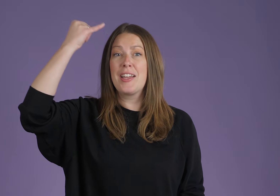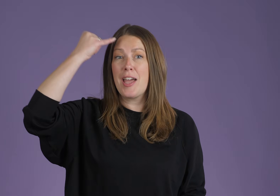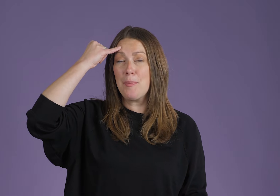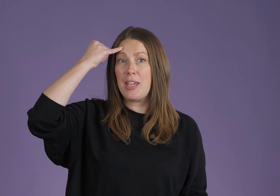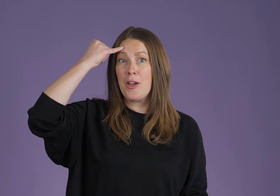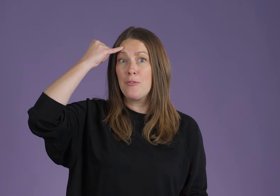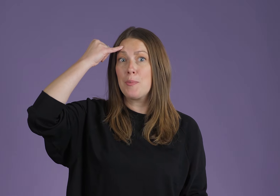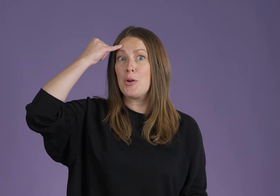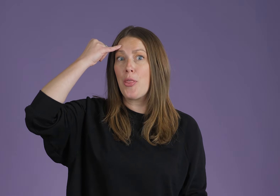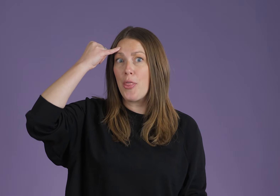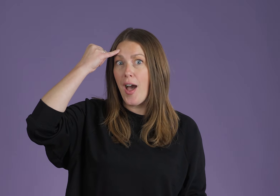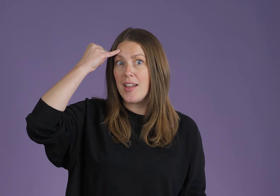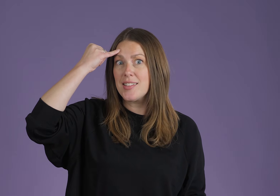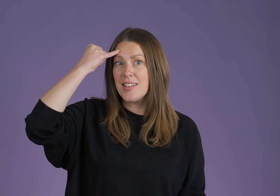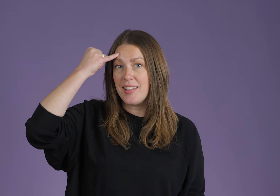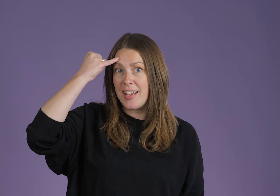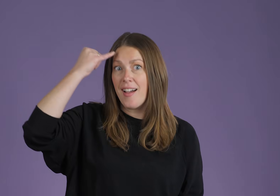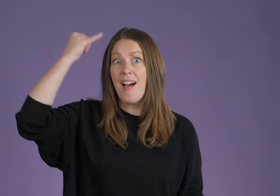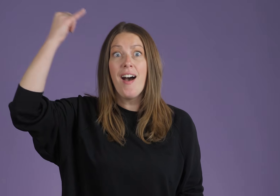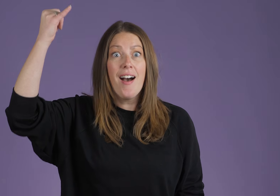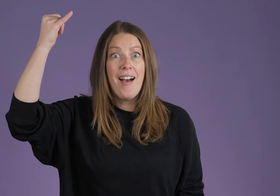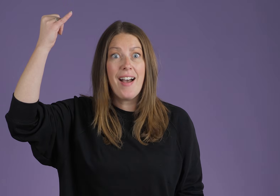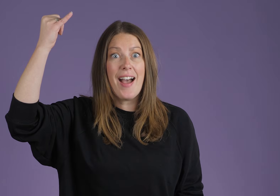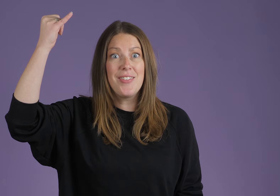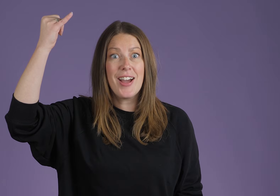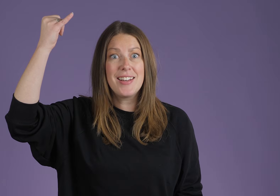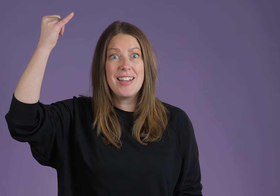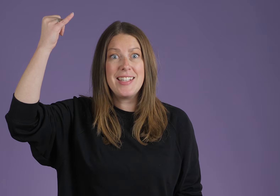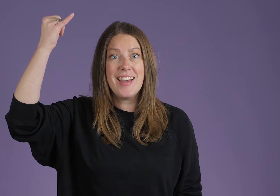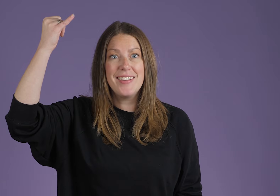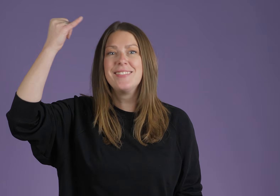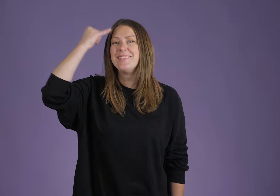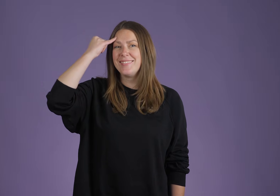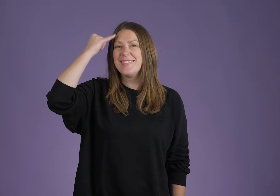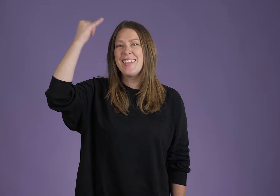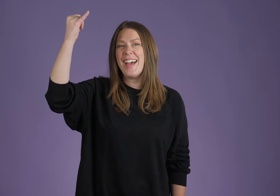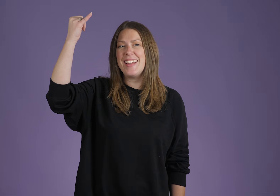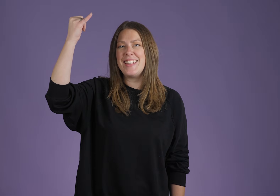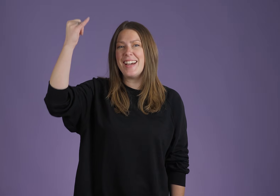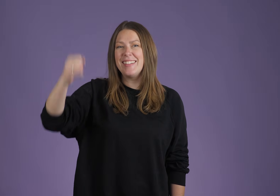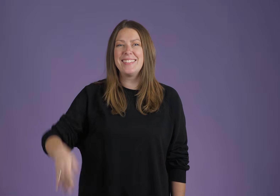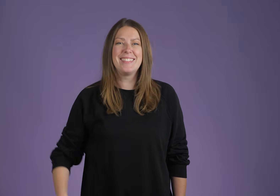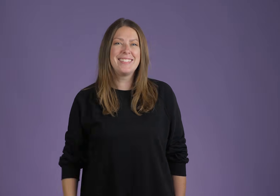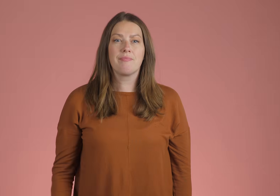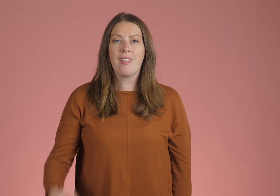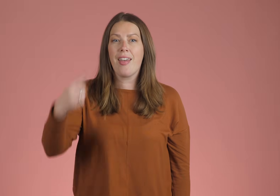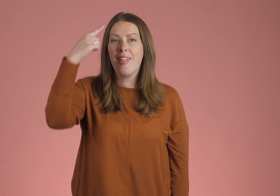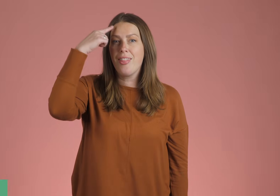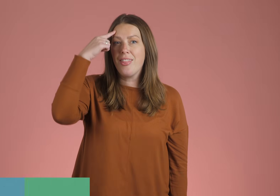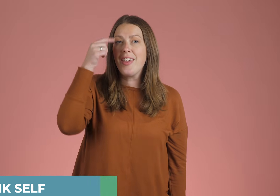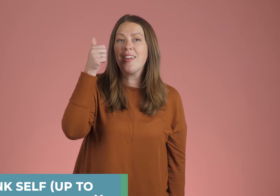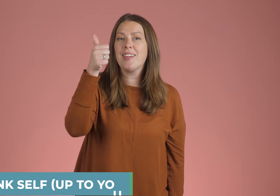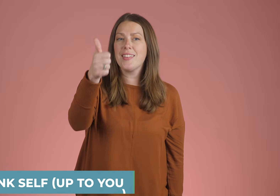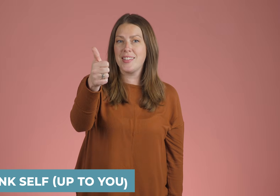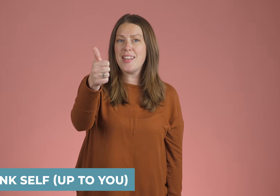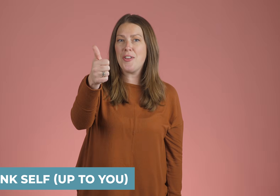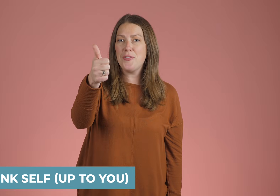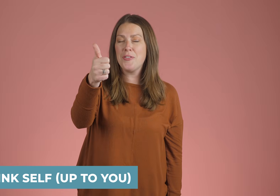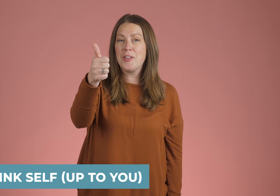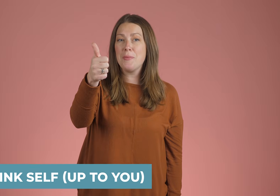coming from your thoughts. Like I've got an idea. Idea Think self.